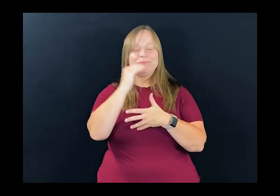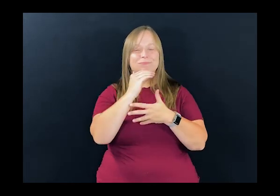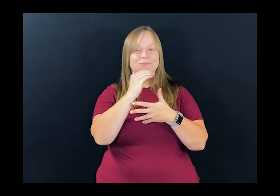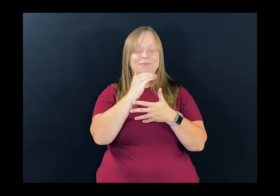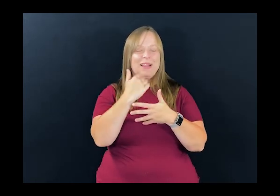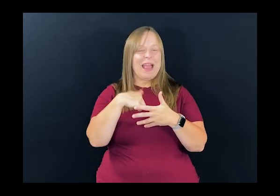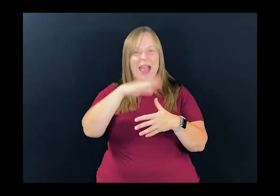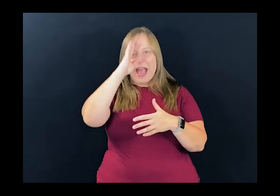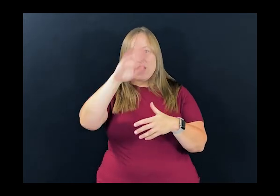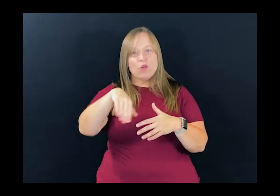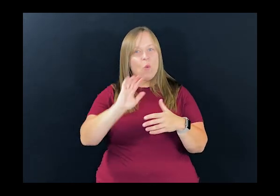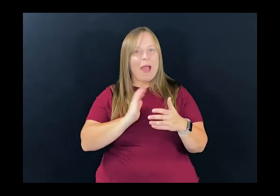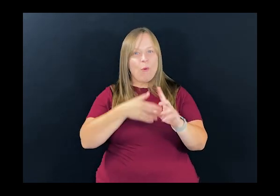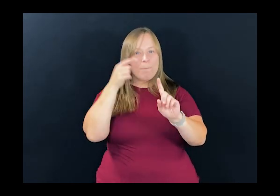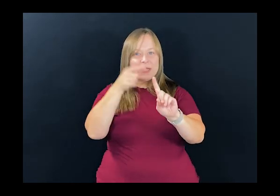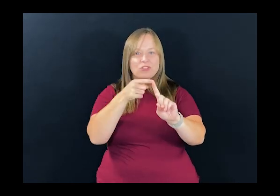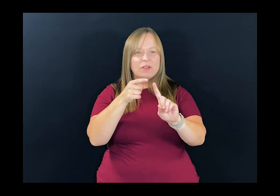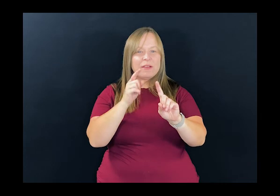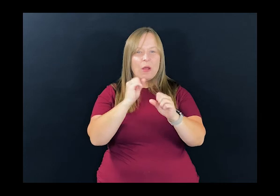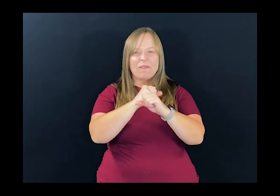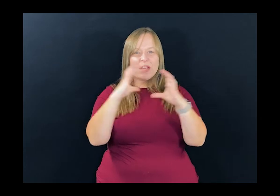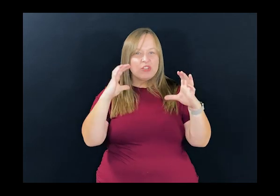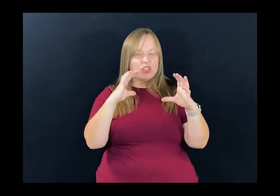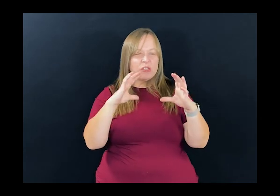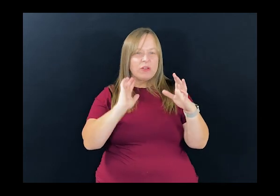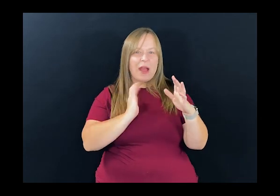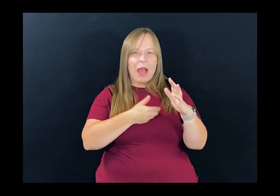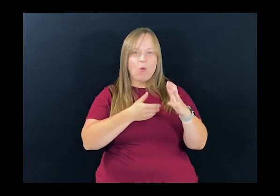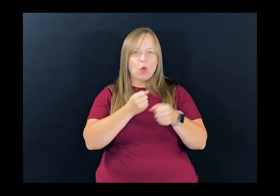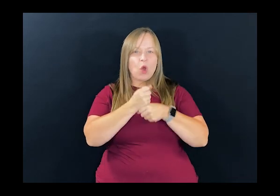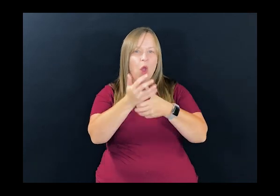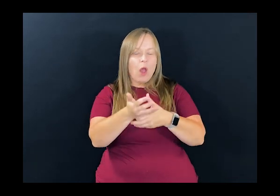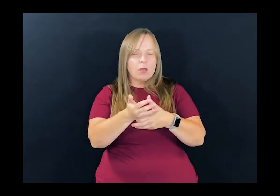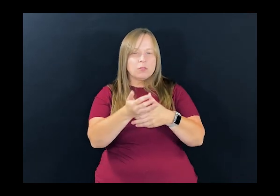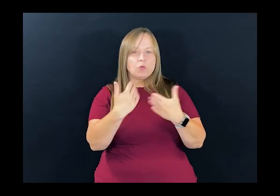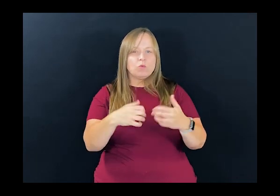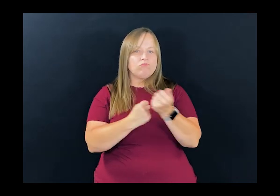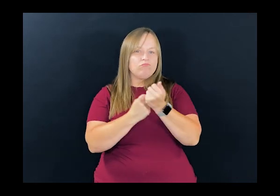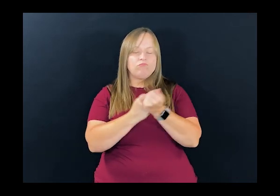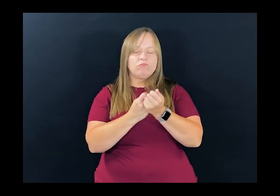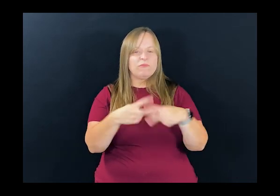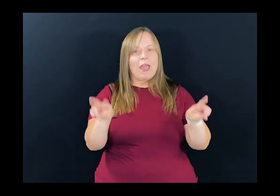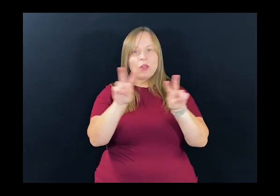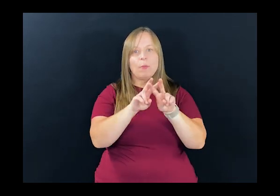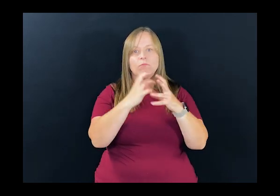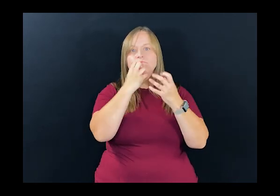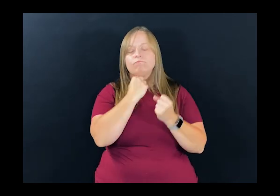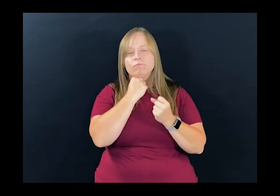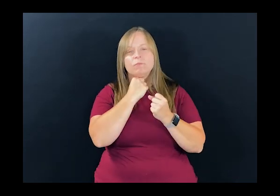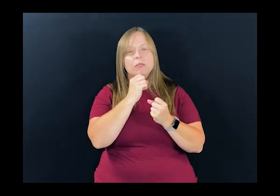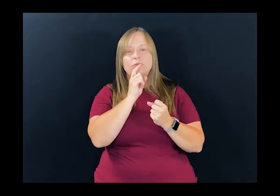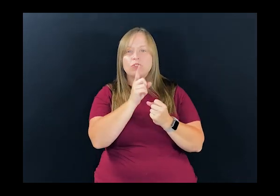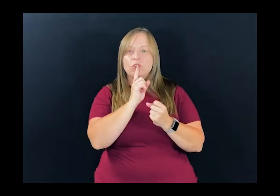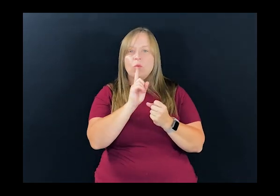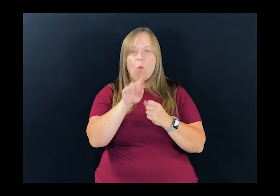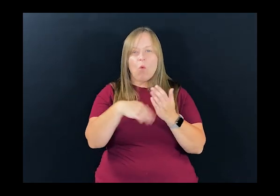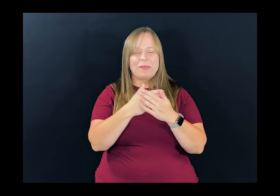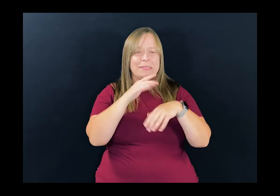'Cause I know that our mission, our vision, and our 'cause is extremely valuable. And I'm sure we're probably only touching